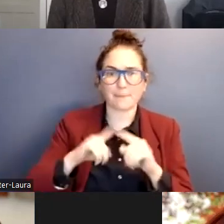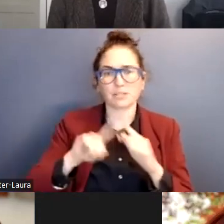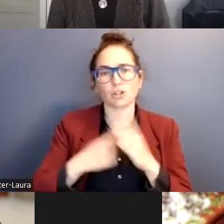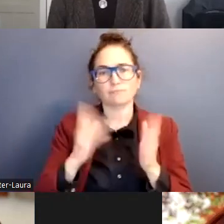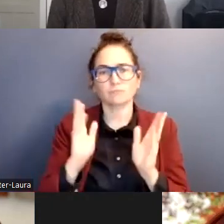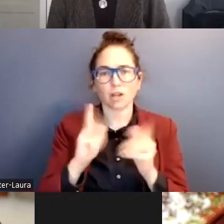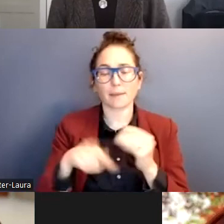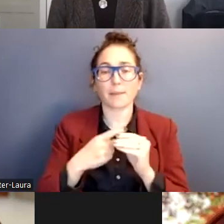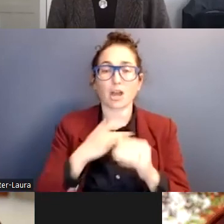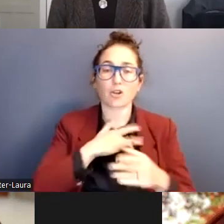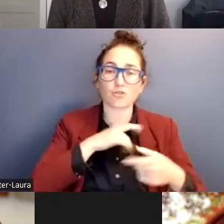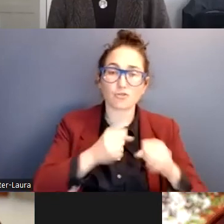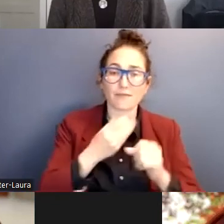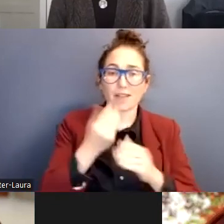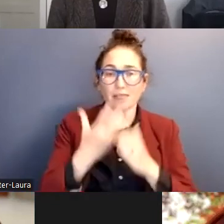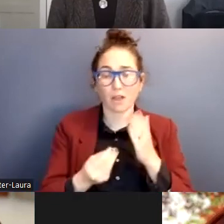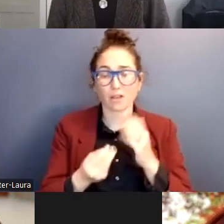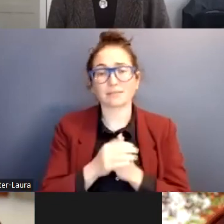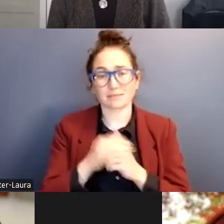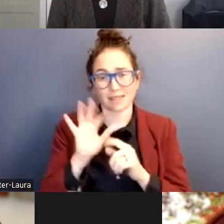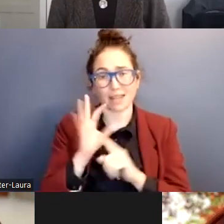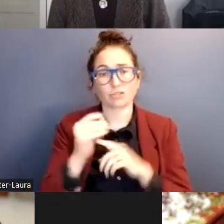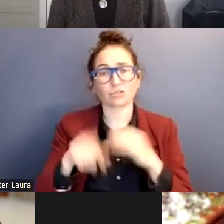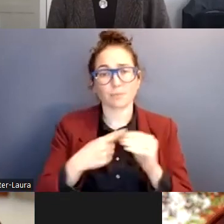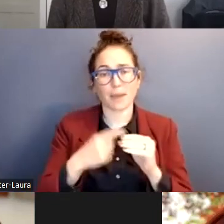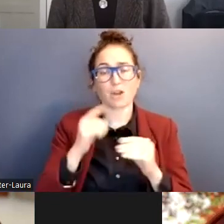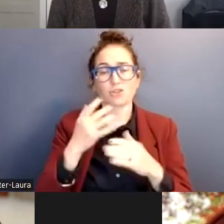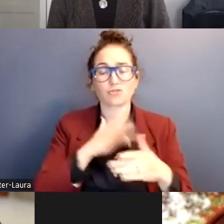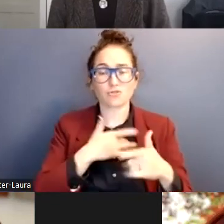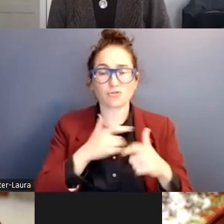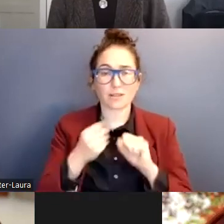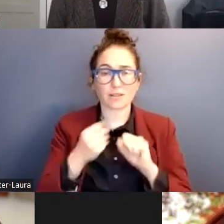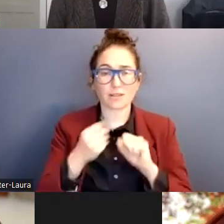and loss, the culture around grief and loss in that particular Family. Thanks a lot.